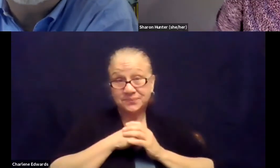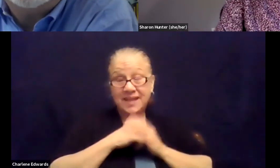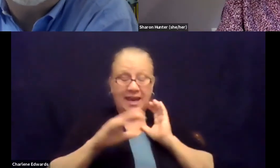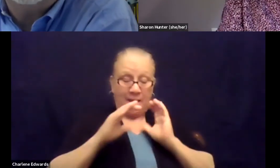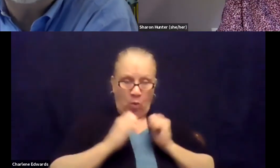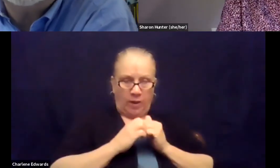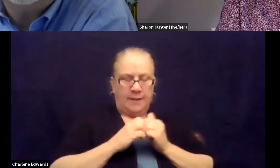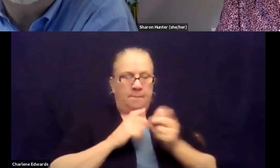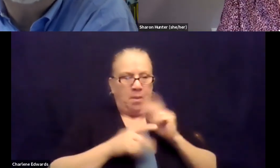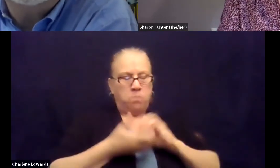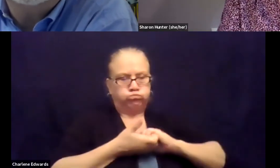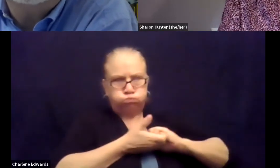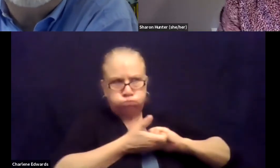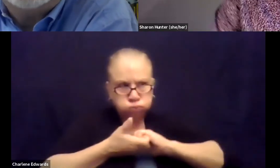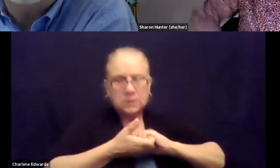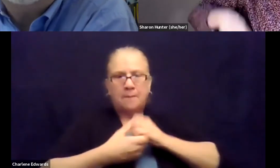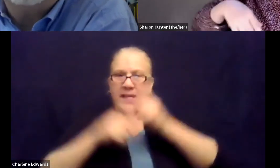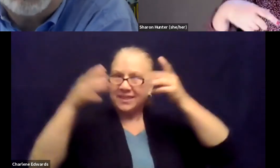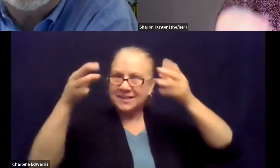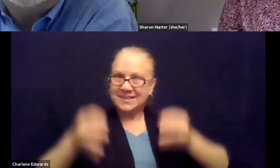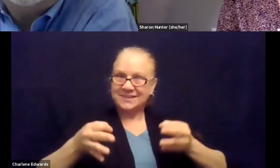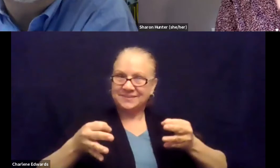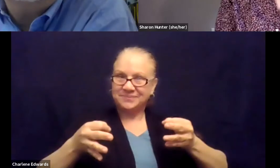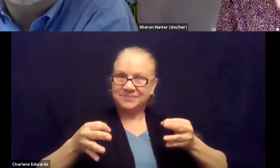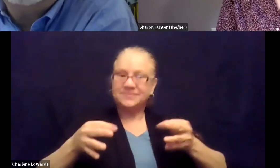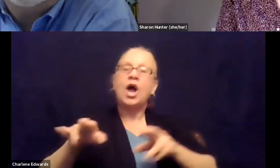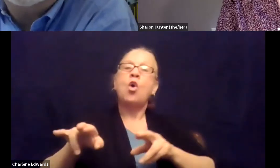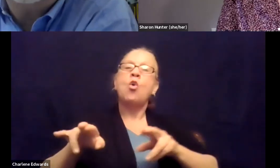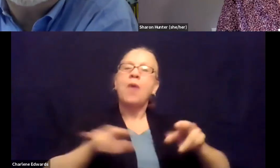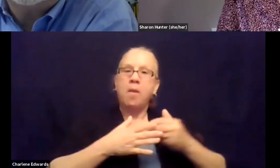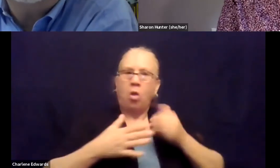to make that decision. But be ready, before you need it. Don't wait until it's time.